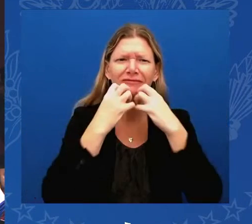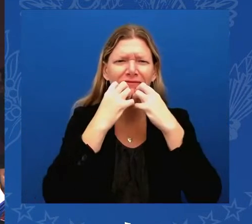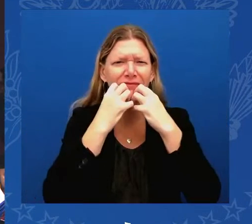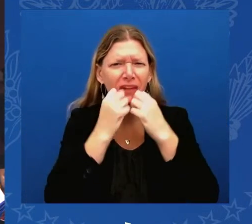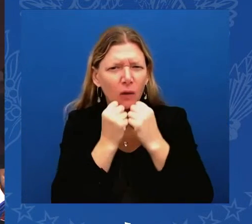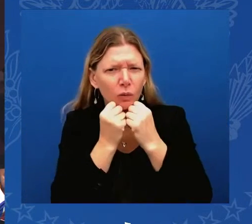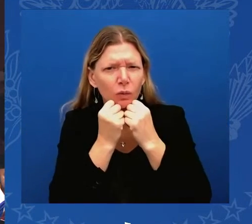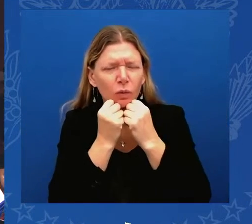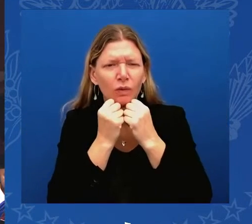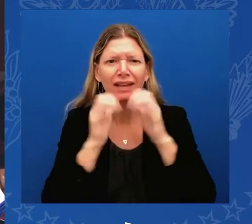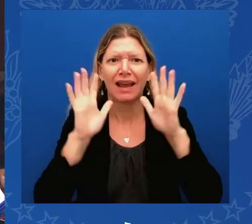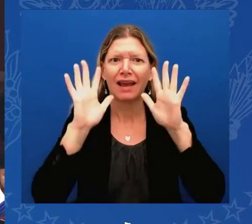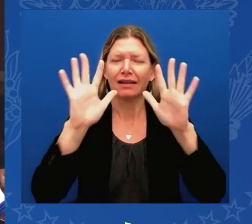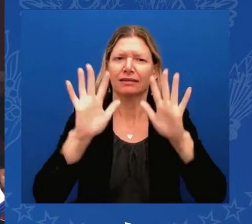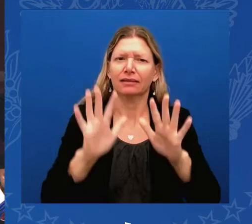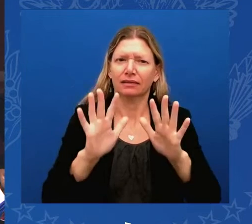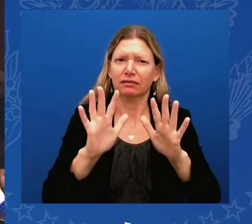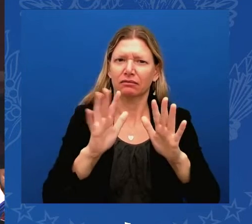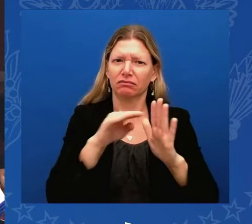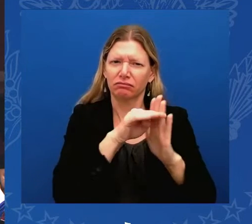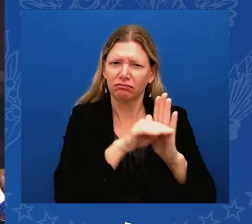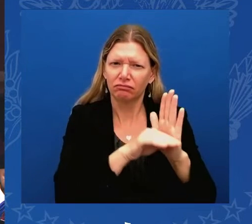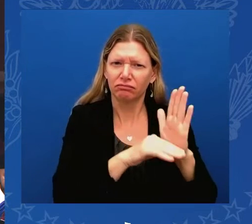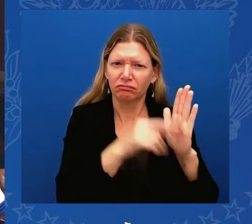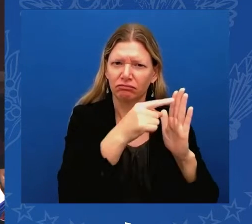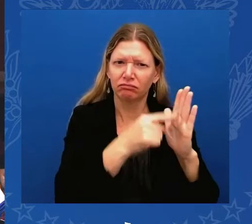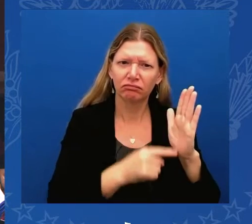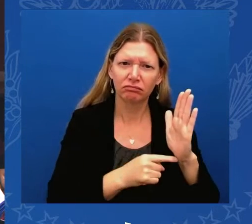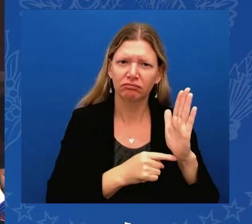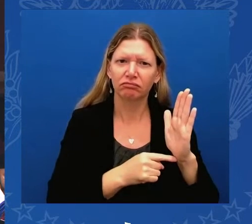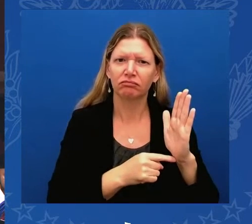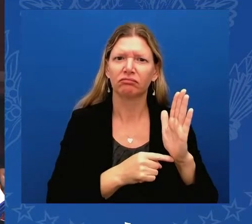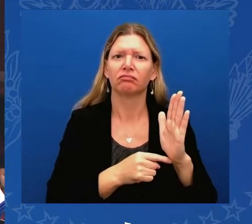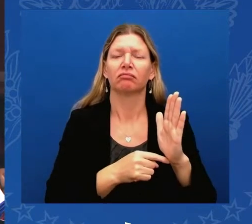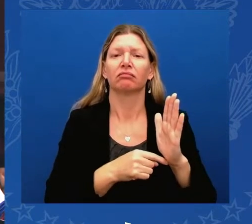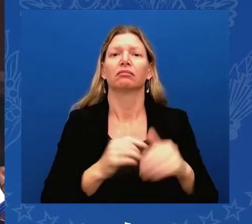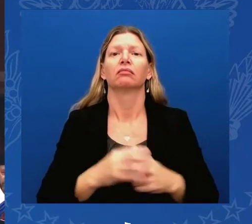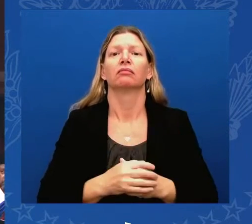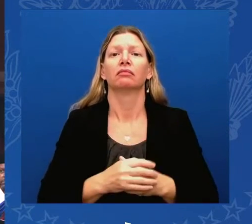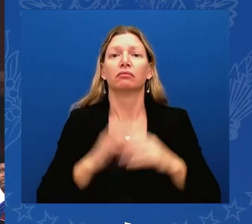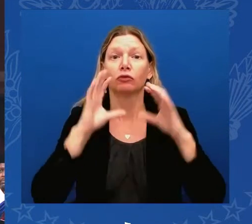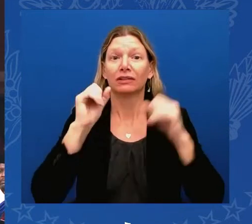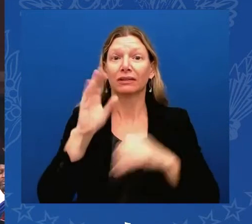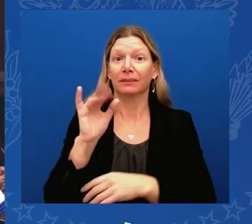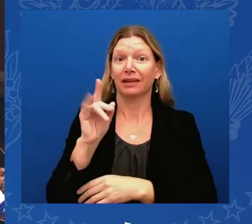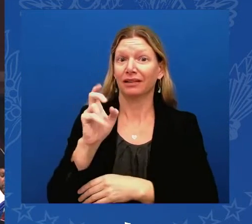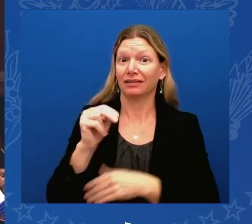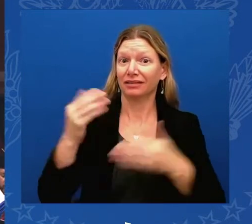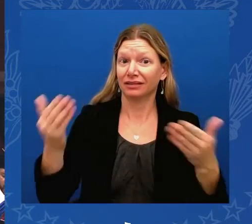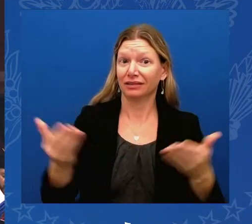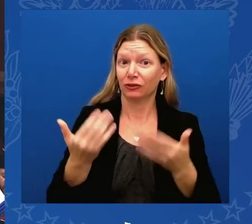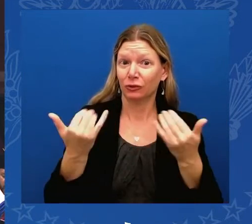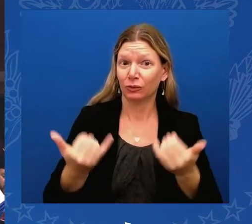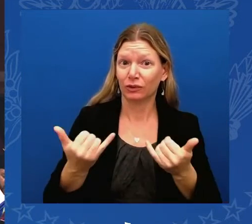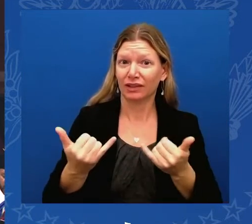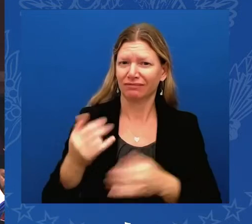President Biden is here today at historic Morehouse on these sacred grounds to share in this special day.